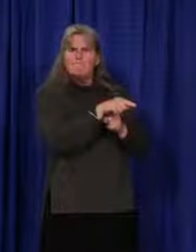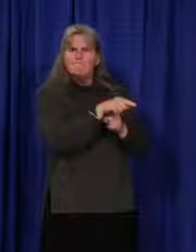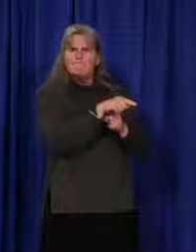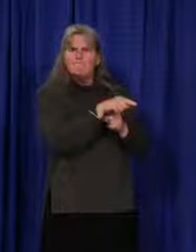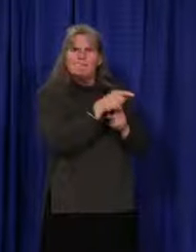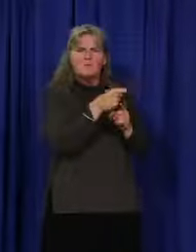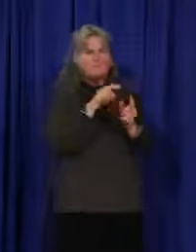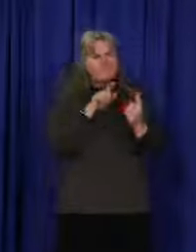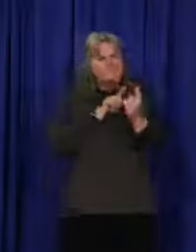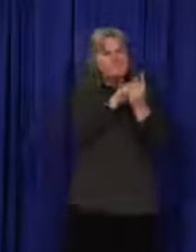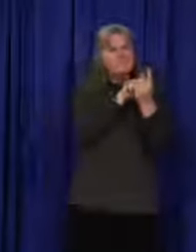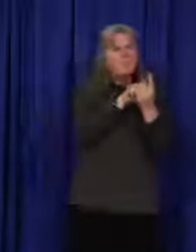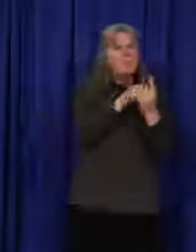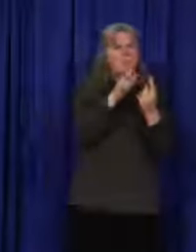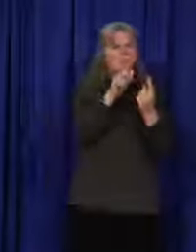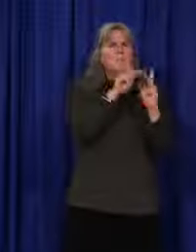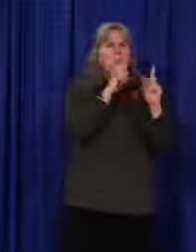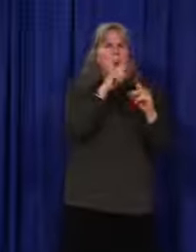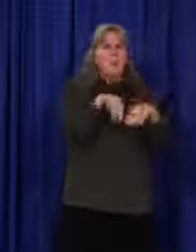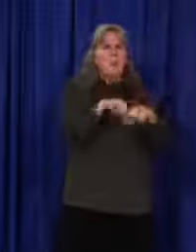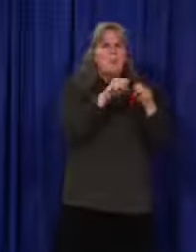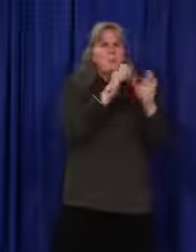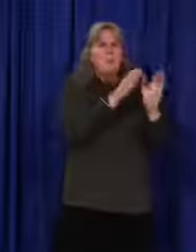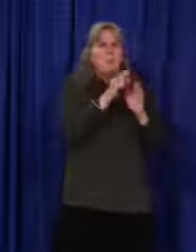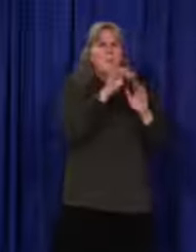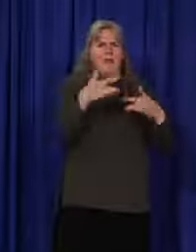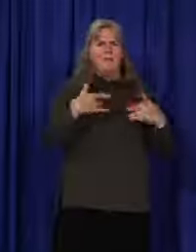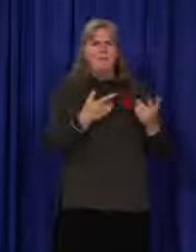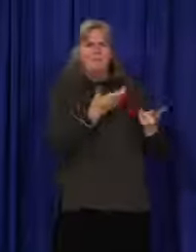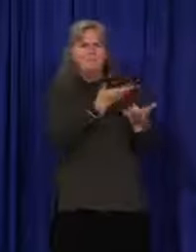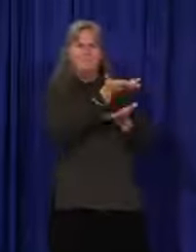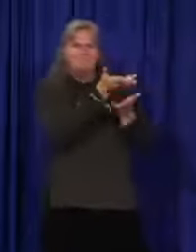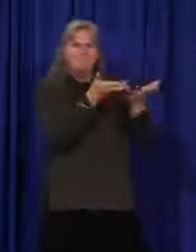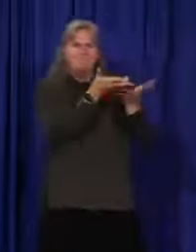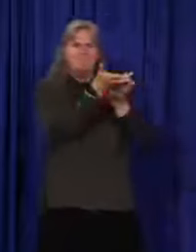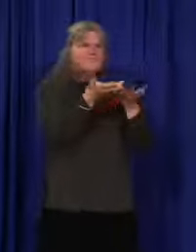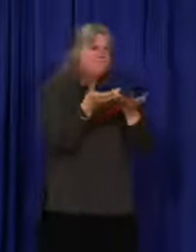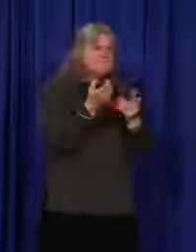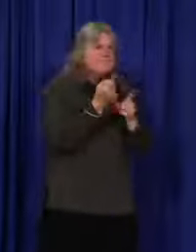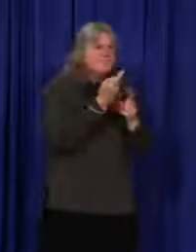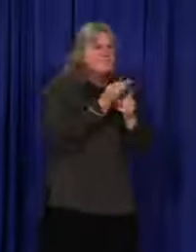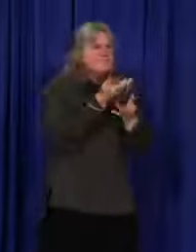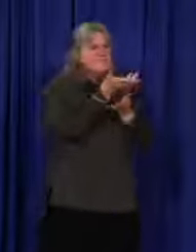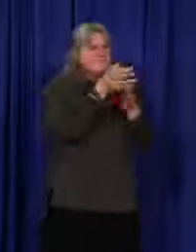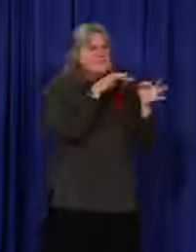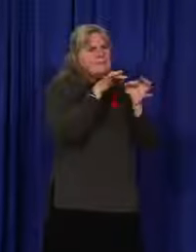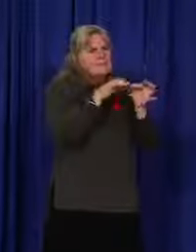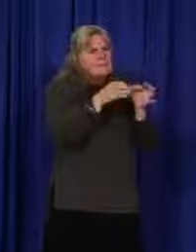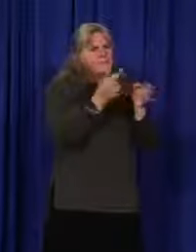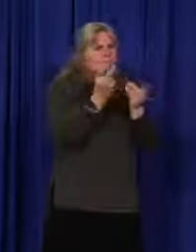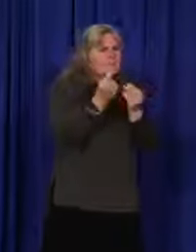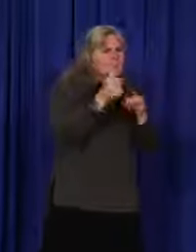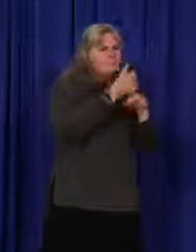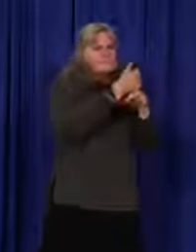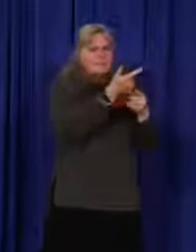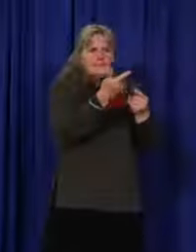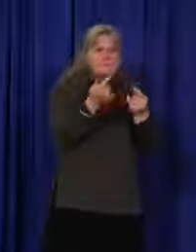And we have already allowed busking, for instance, live